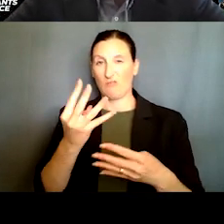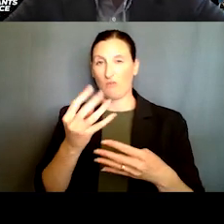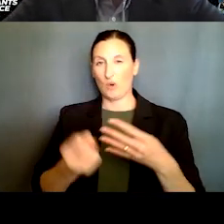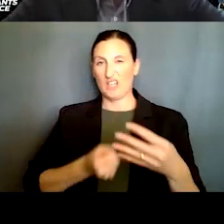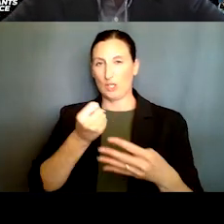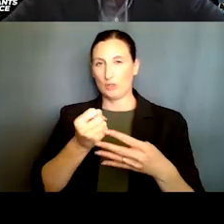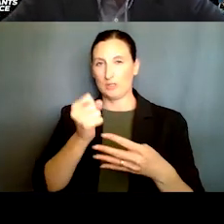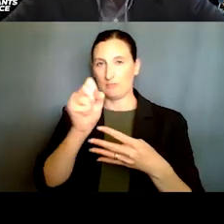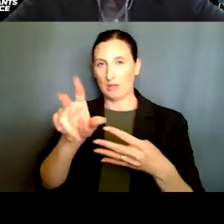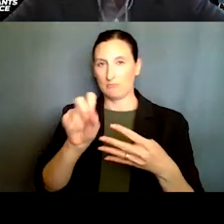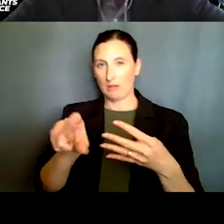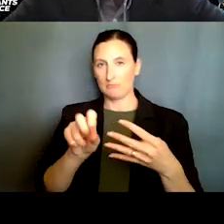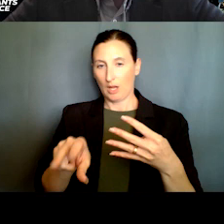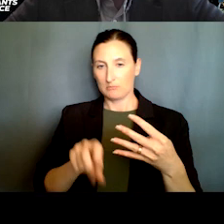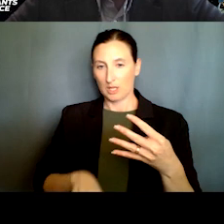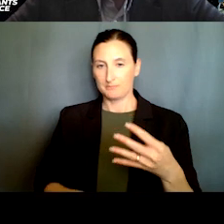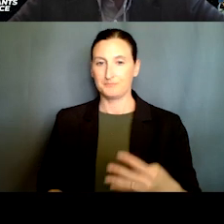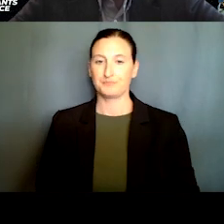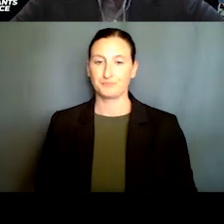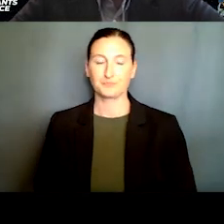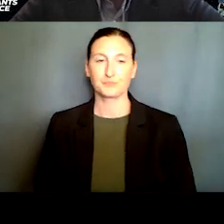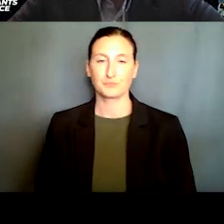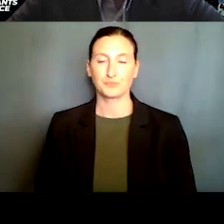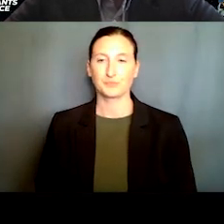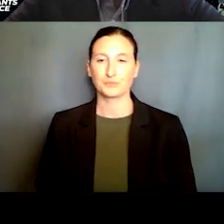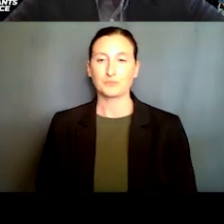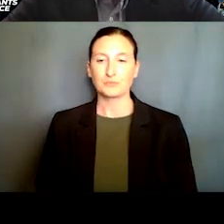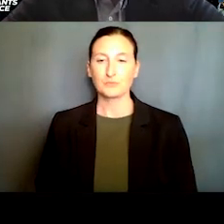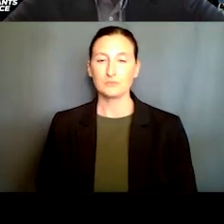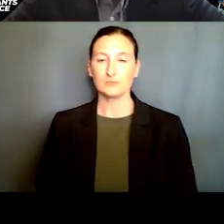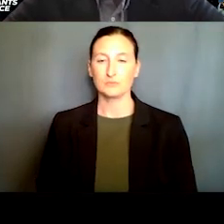probably not more than them, not that many more.